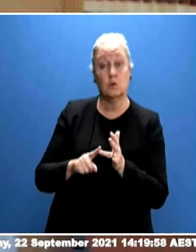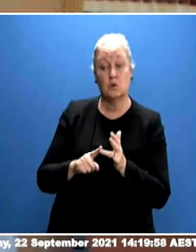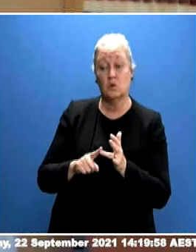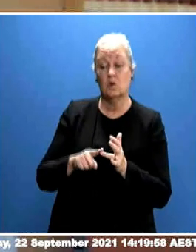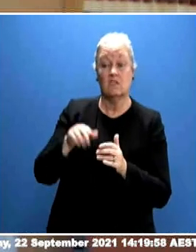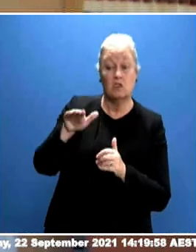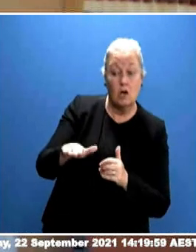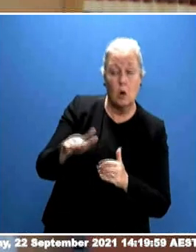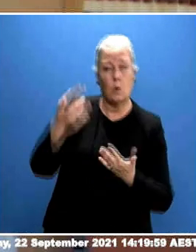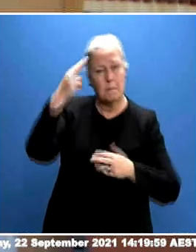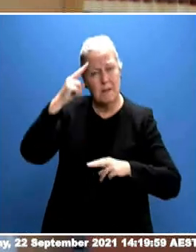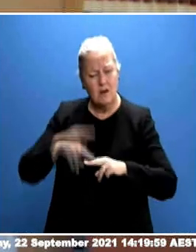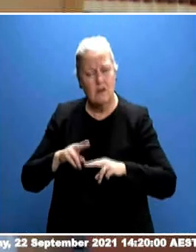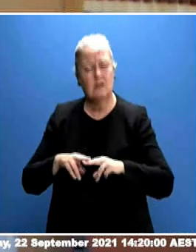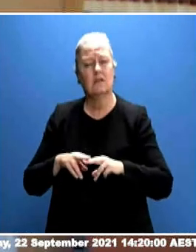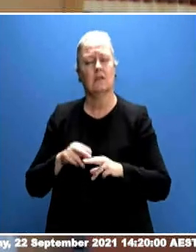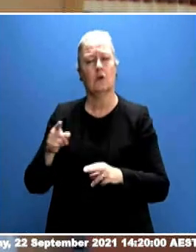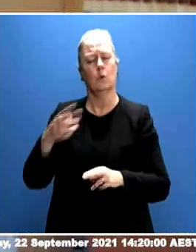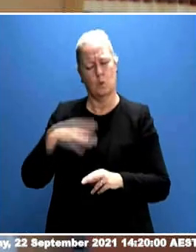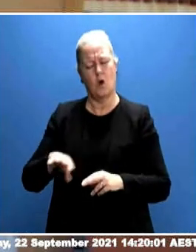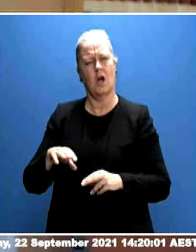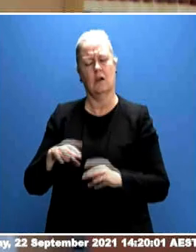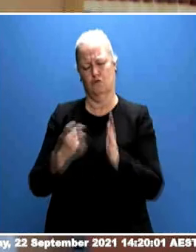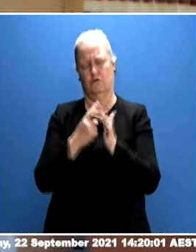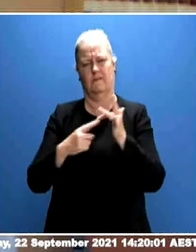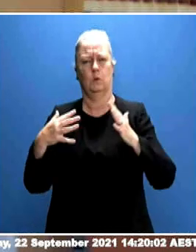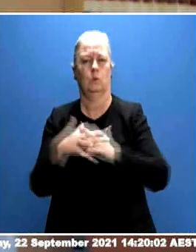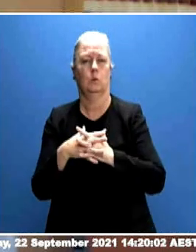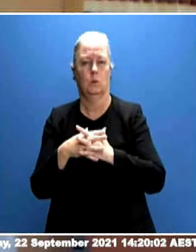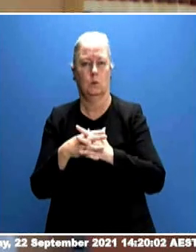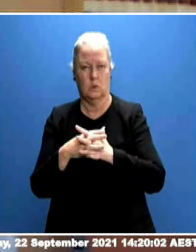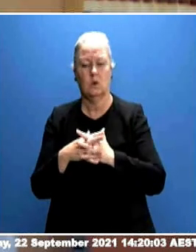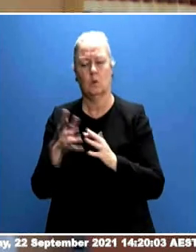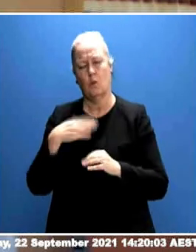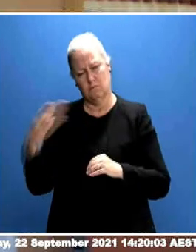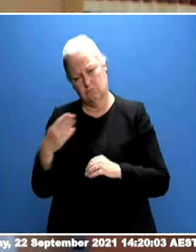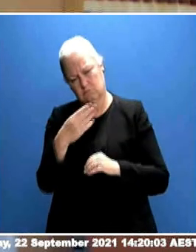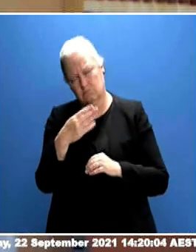review the decision by going to the WA Administrative Tribunal?